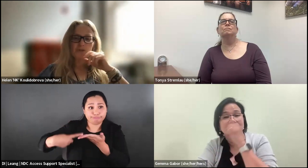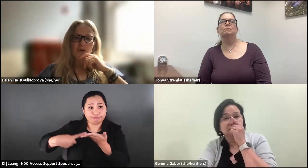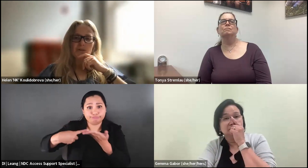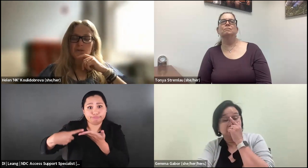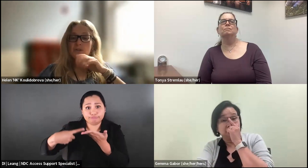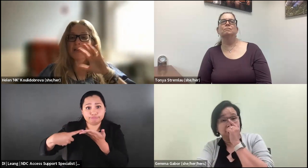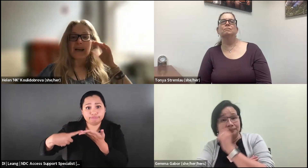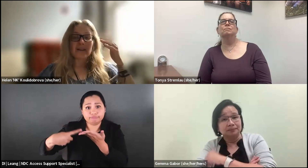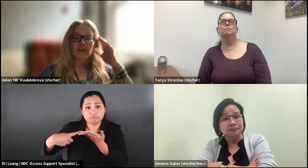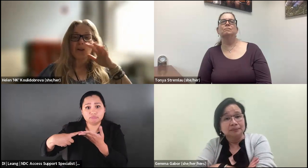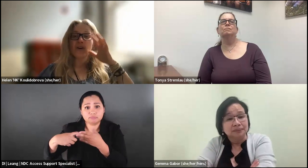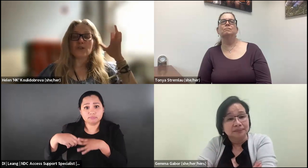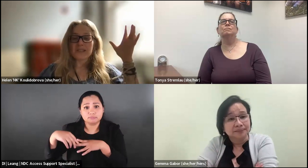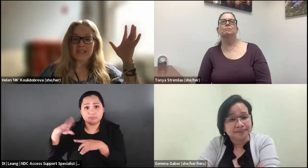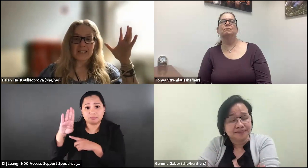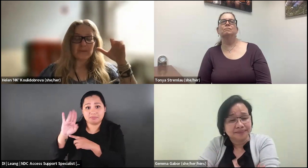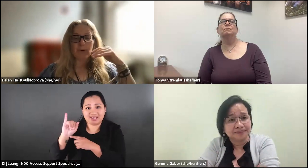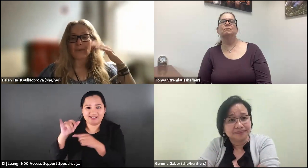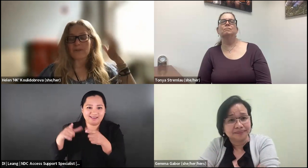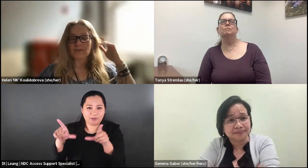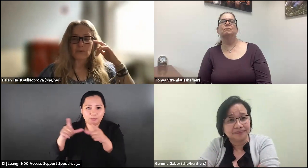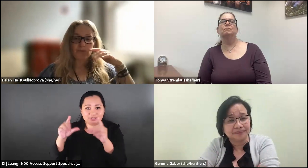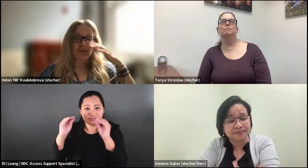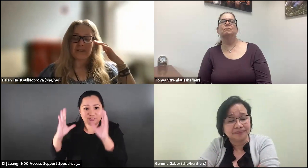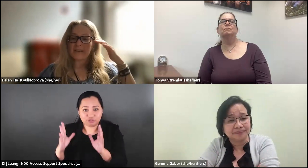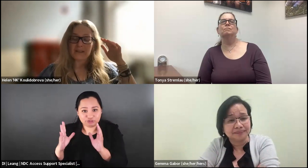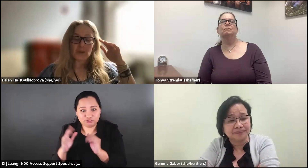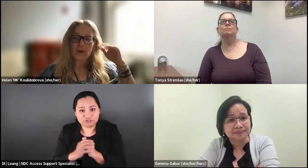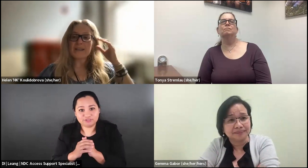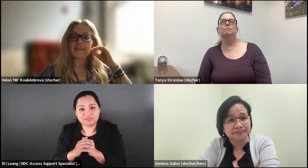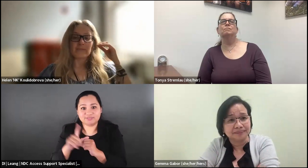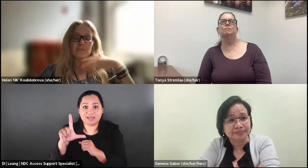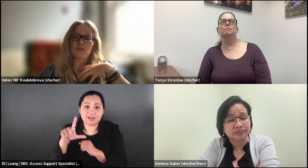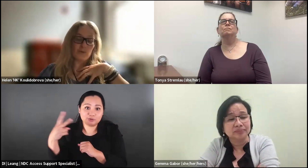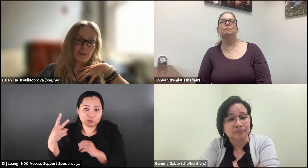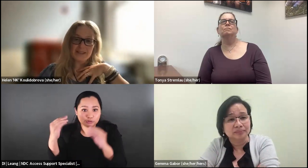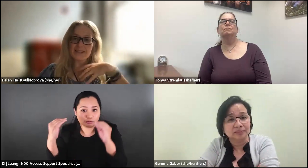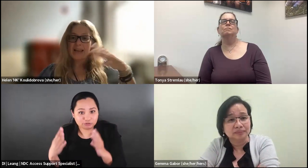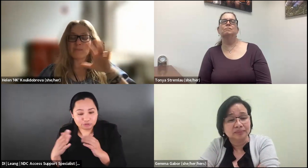instructors at a larger scene, both in the US and my state,